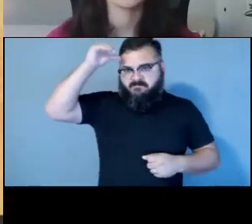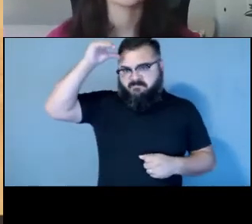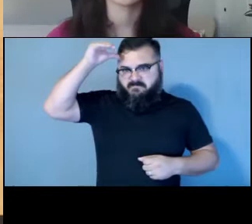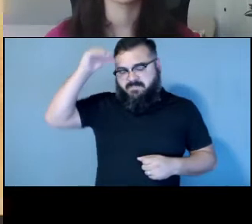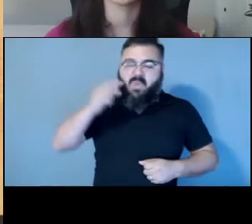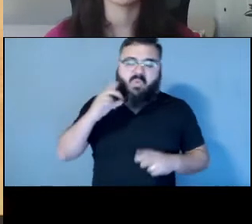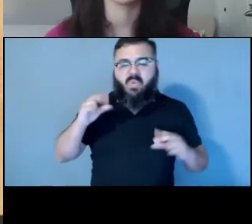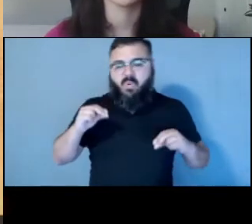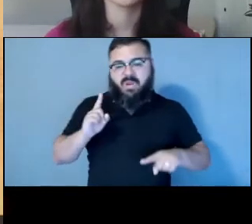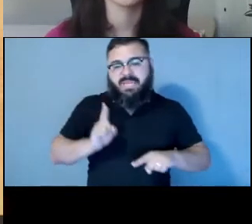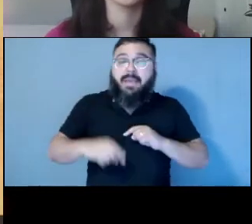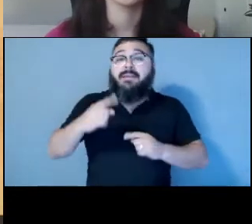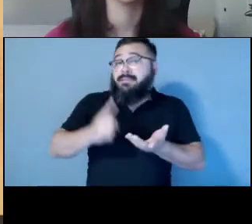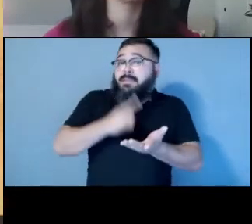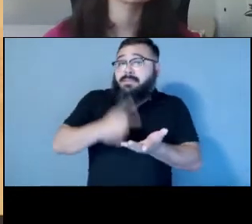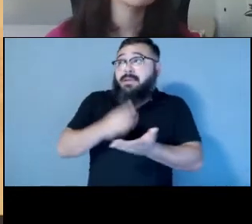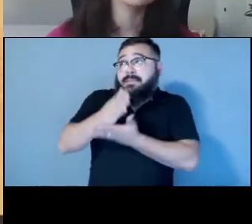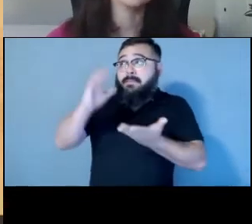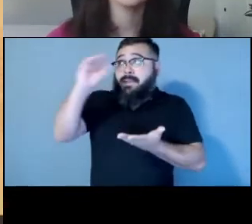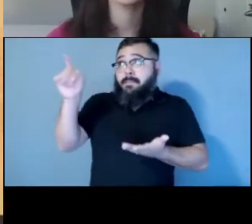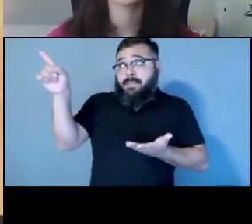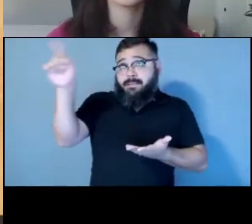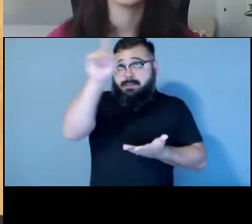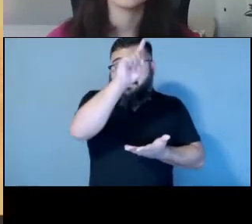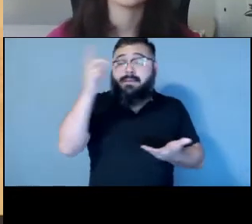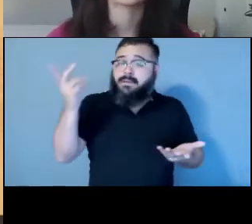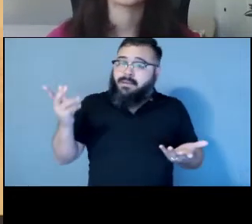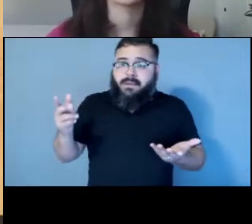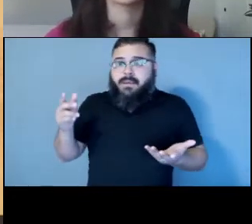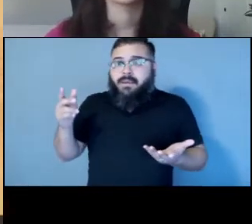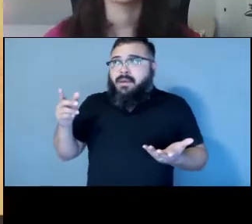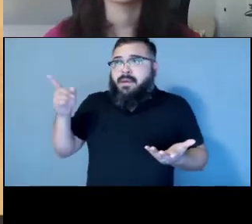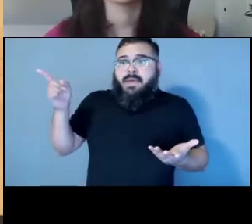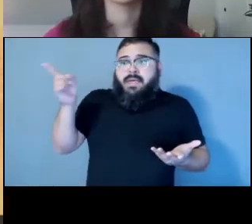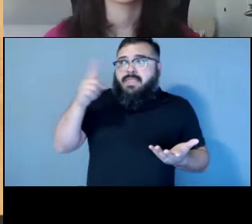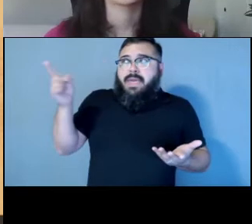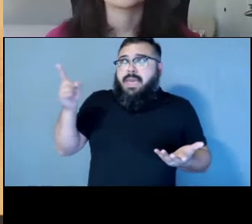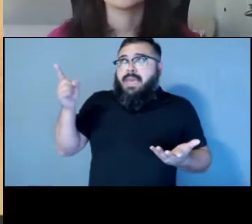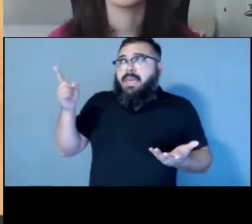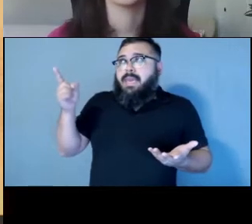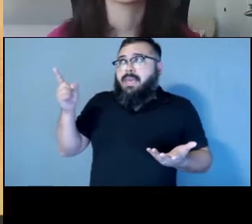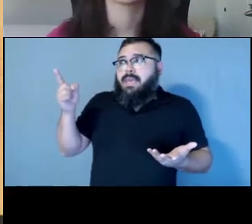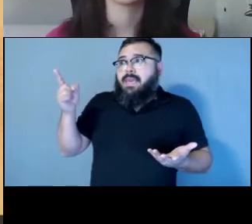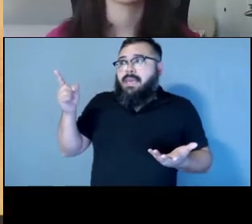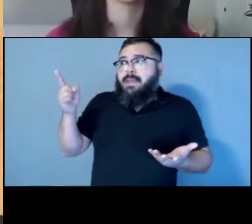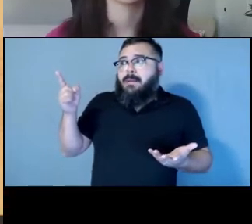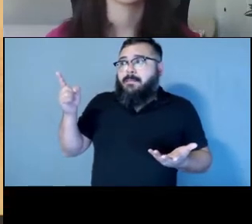Because sometimes we have employers who just kinda lack the creativity or the motivation